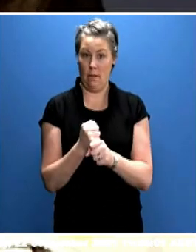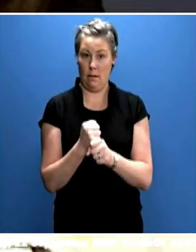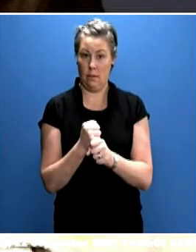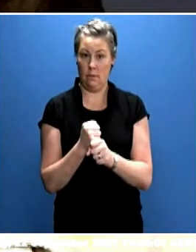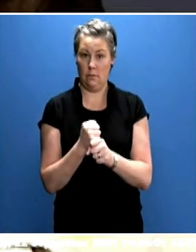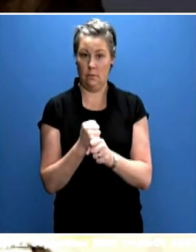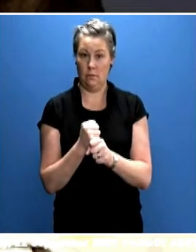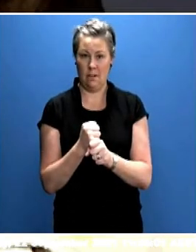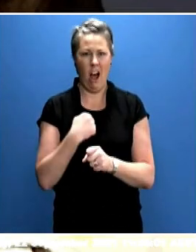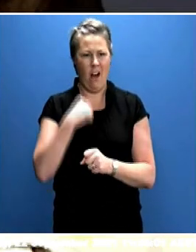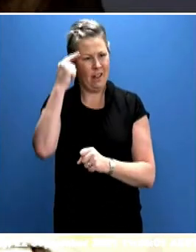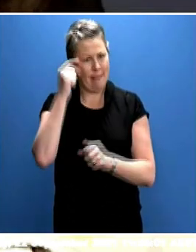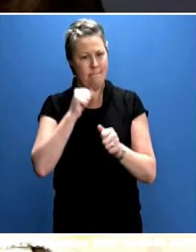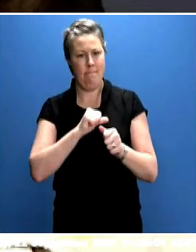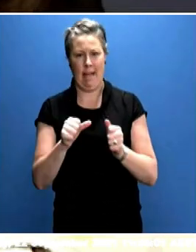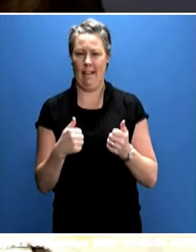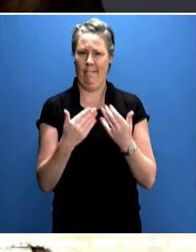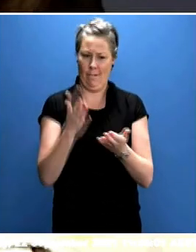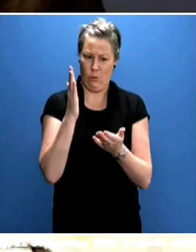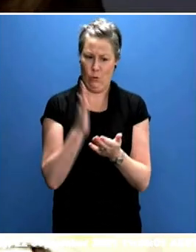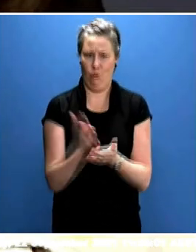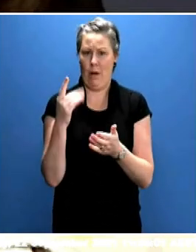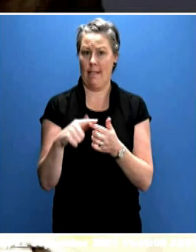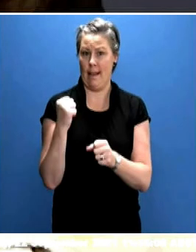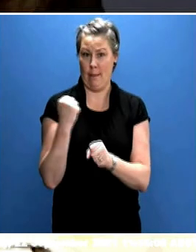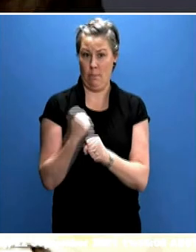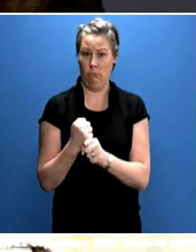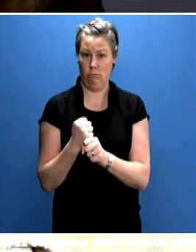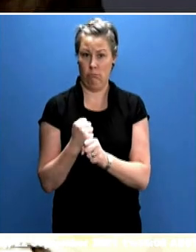important to give real-life examples of what I'm talking about.